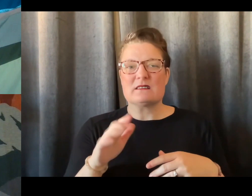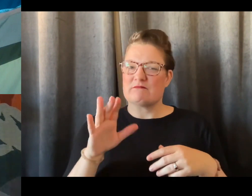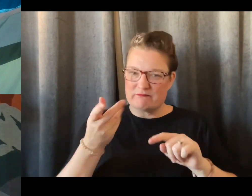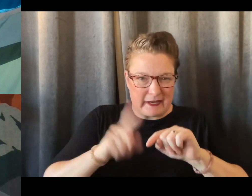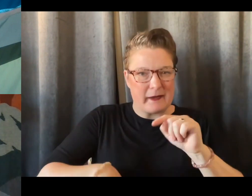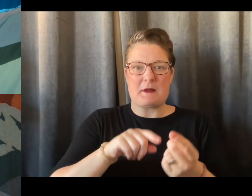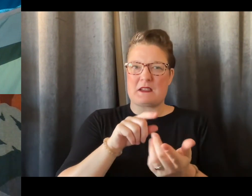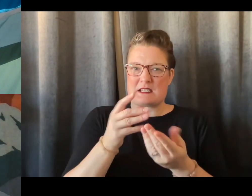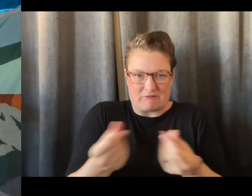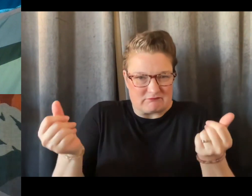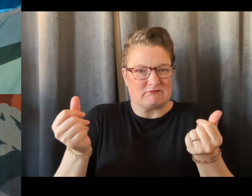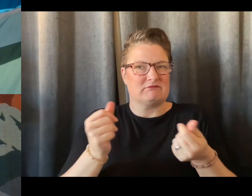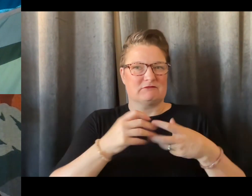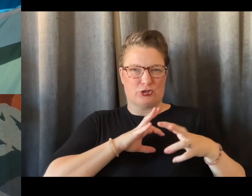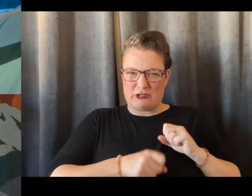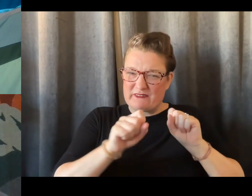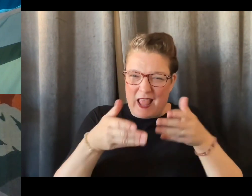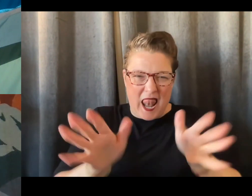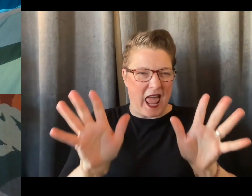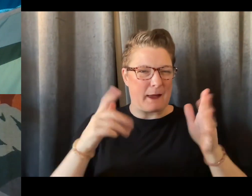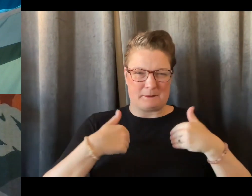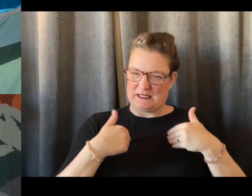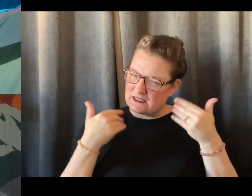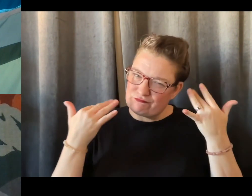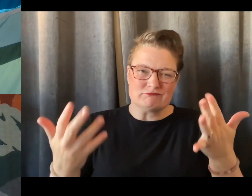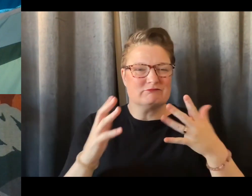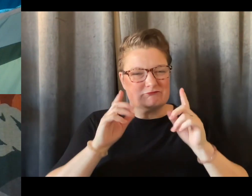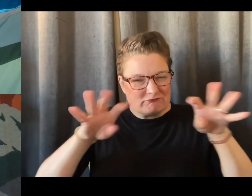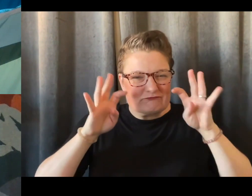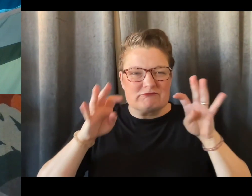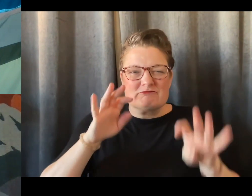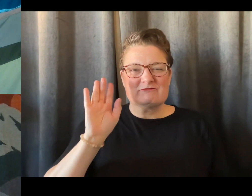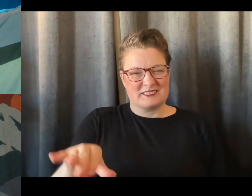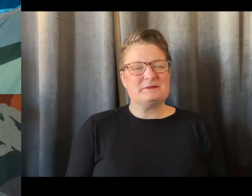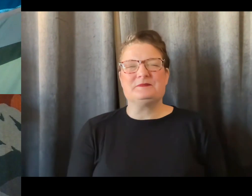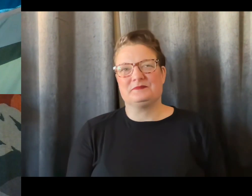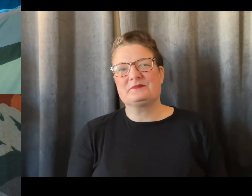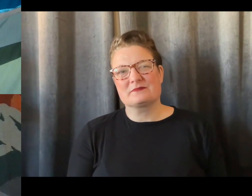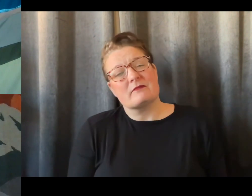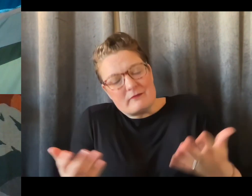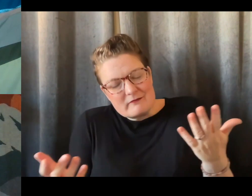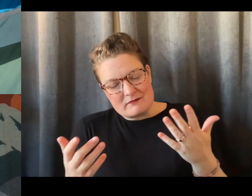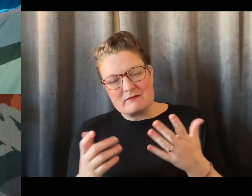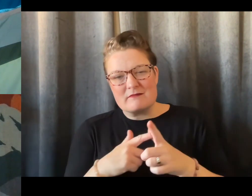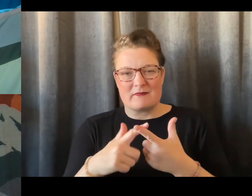Please just let me be inconsolable and, I don't know, and then at some point, you know, you move out of that. I wasn't trying to stay stuck there.